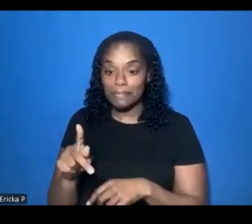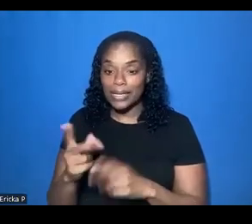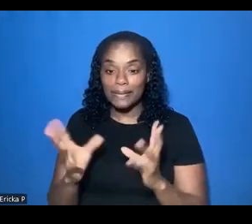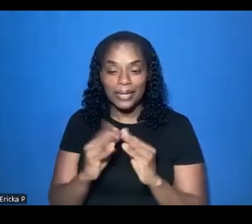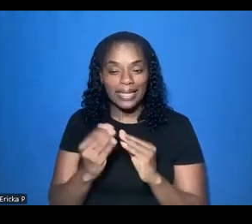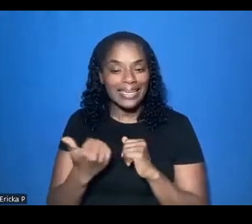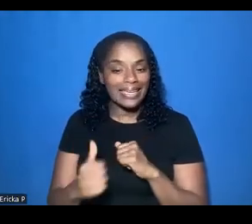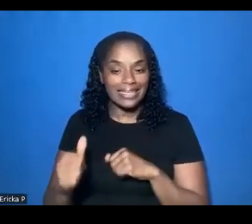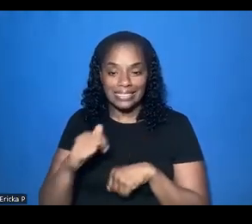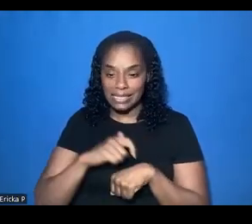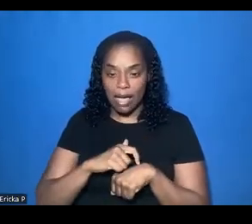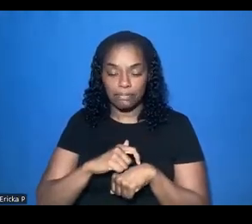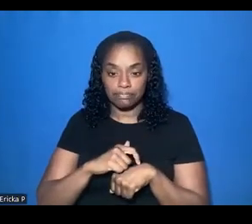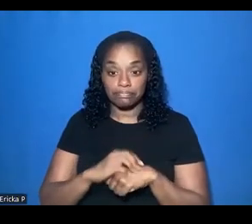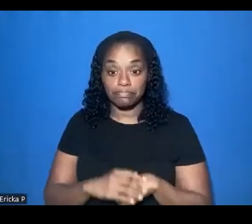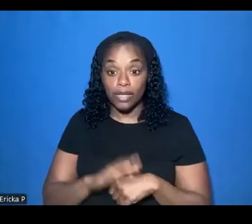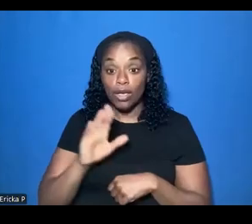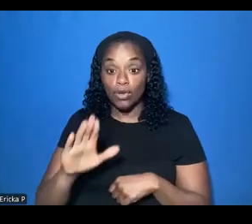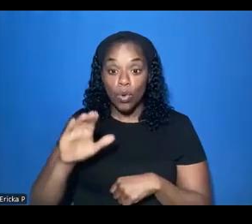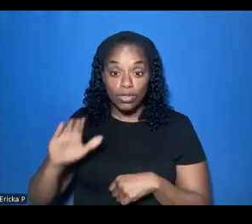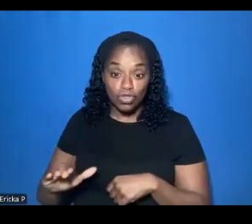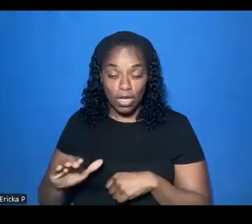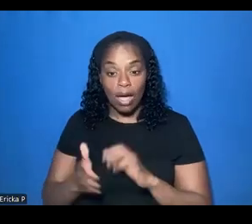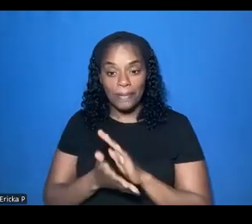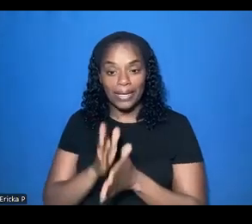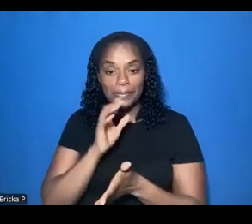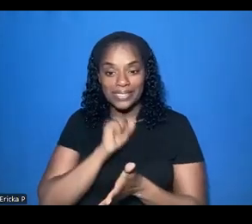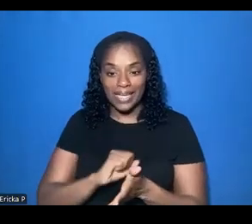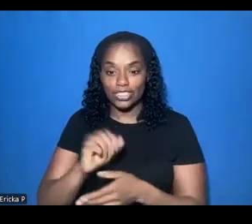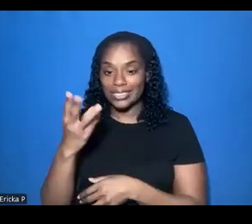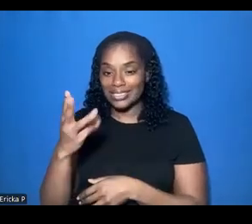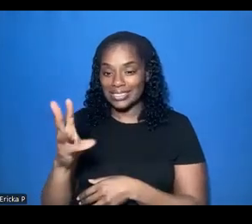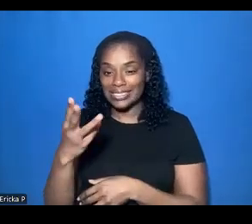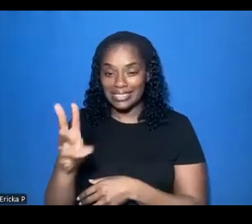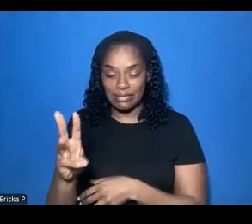when your child turns 16. There is a Transition Plan meeting